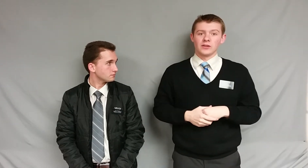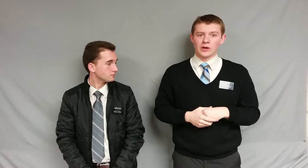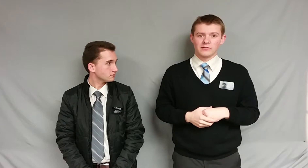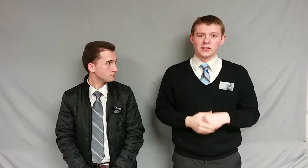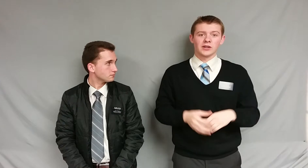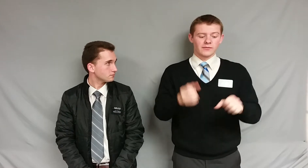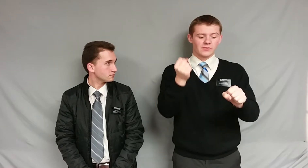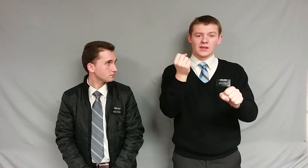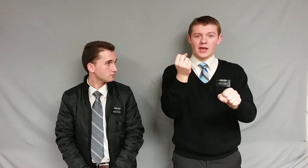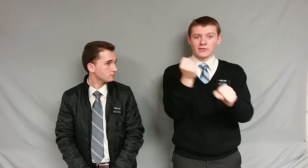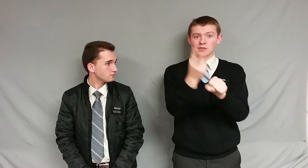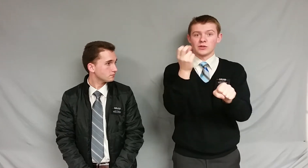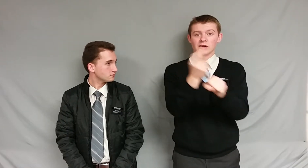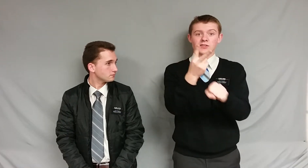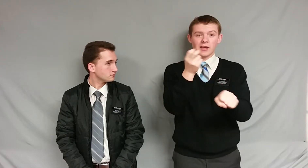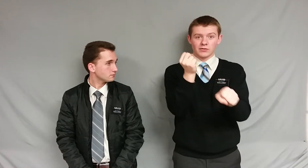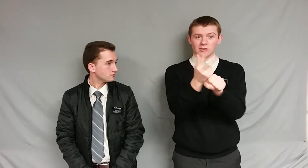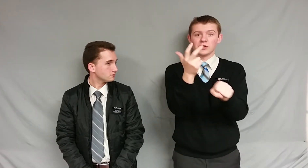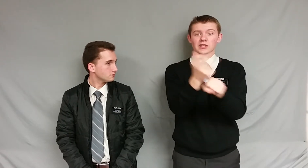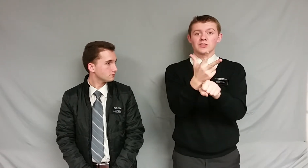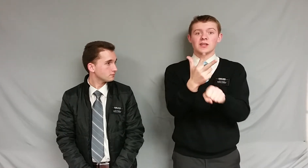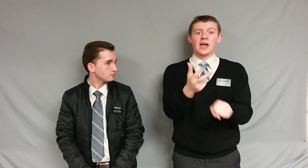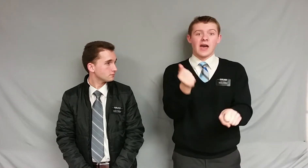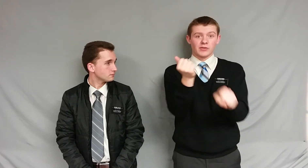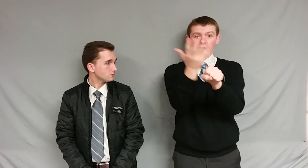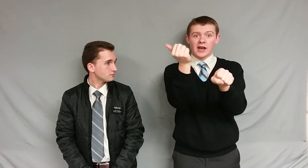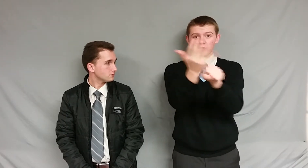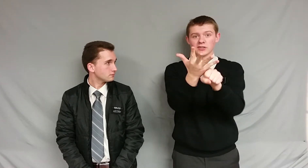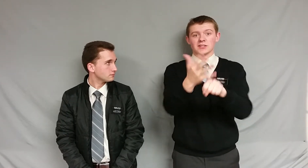Then you have year! EVERY-TWO-YEARS, EVERY-THREE-YEARS, EVERY-FIVE-YEARS.